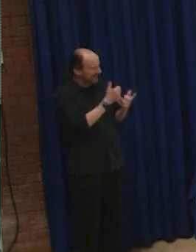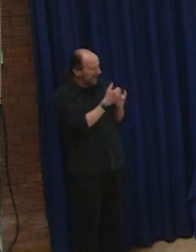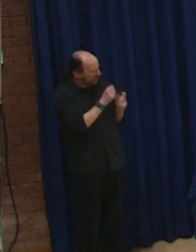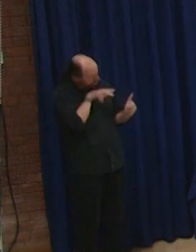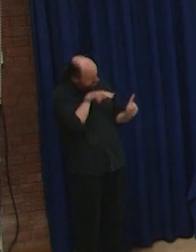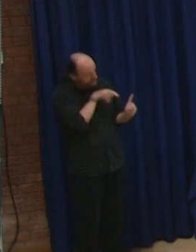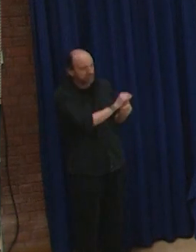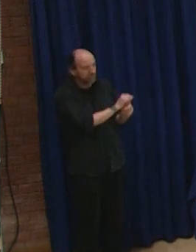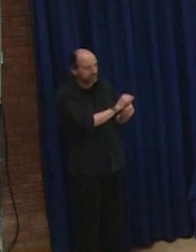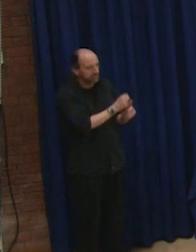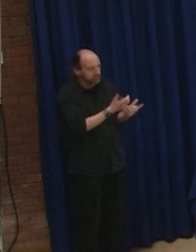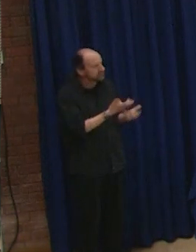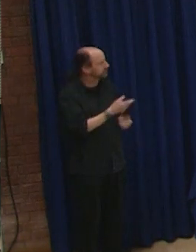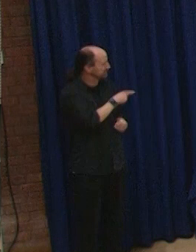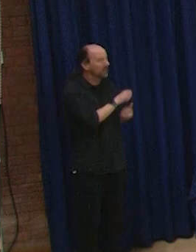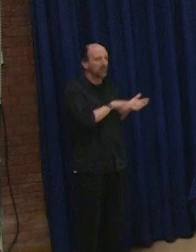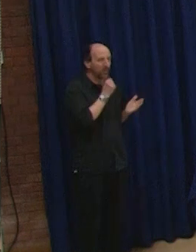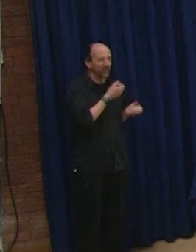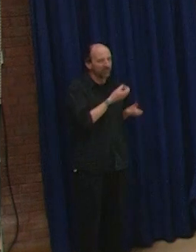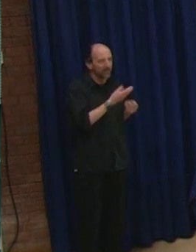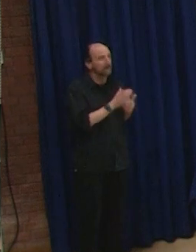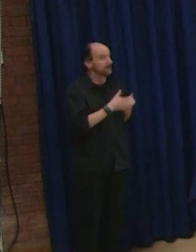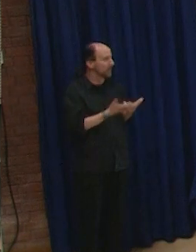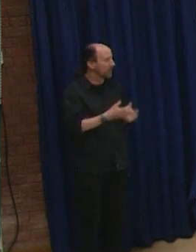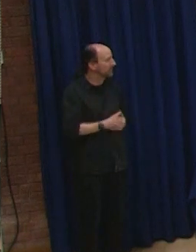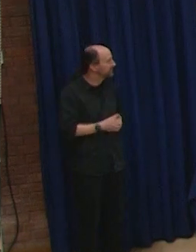but what we're trying to do is really, it's quite rigorous, I think that's the other thing, I think